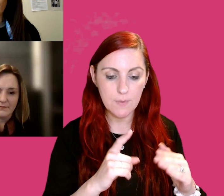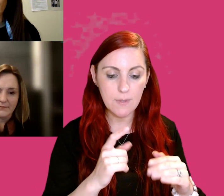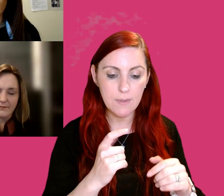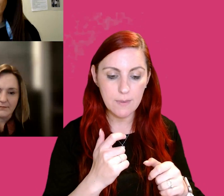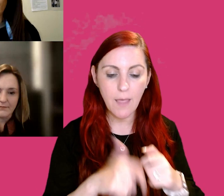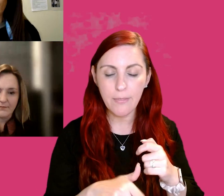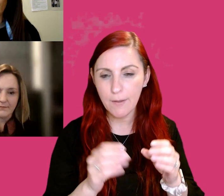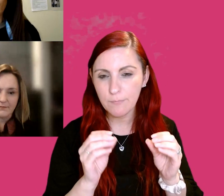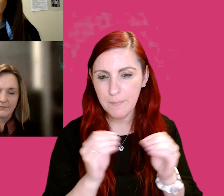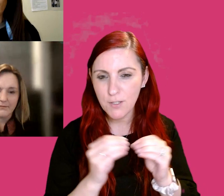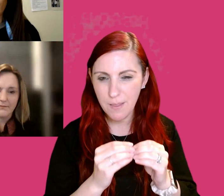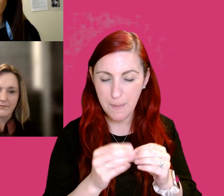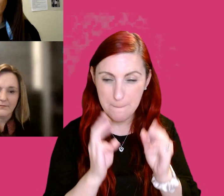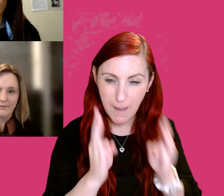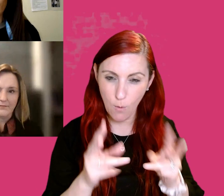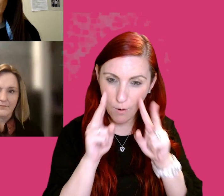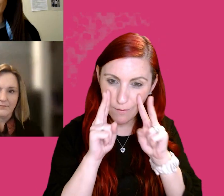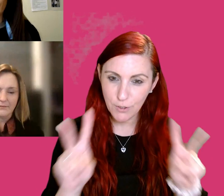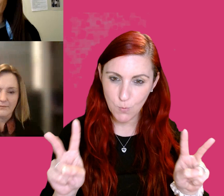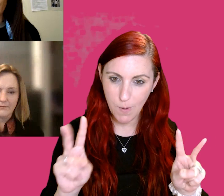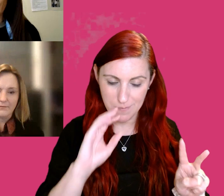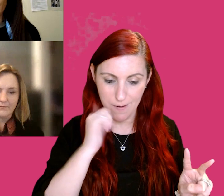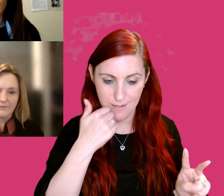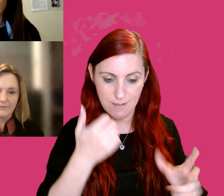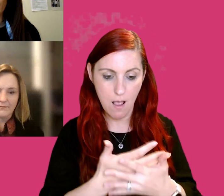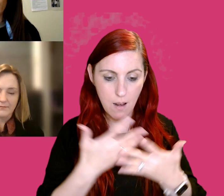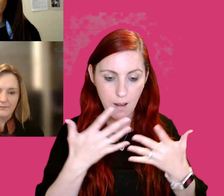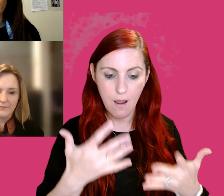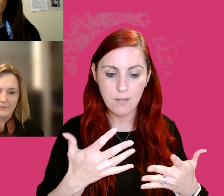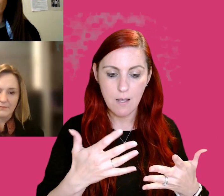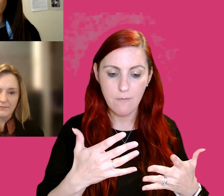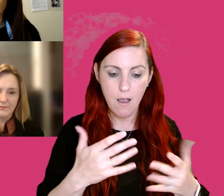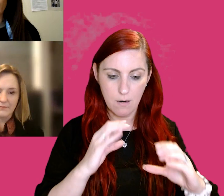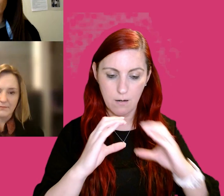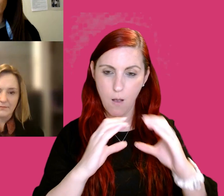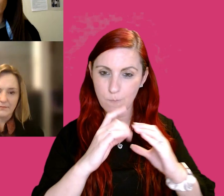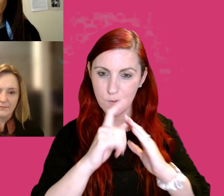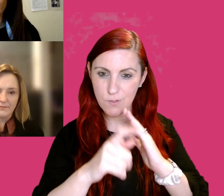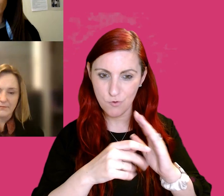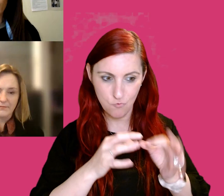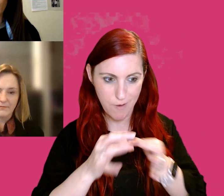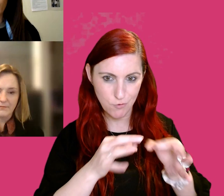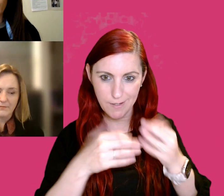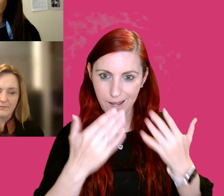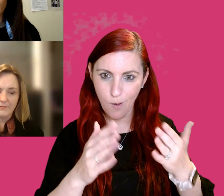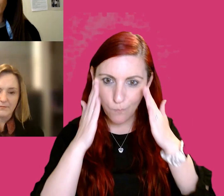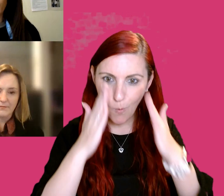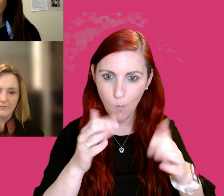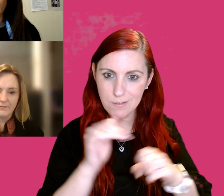power of visual so a lot of our uh coms project focus on that for that reason for example like the